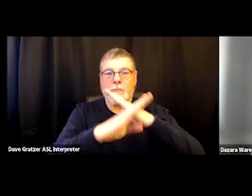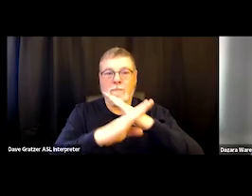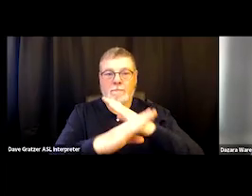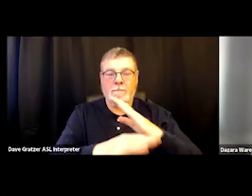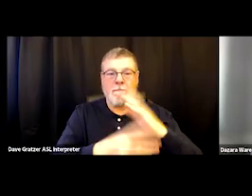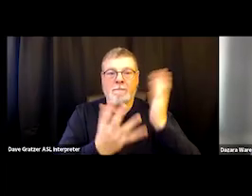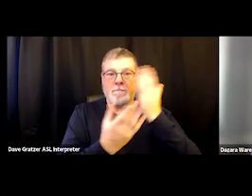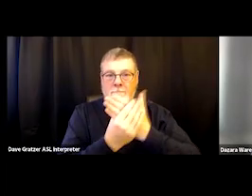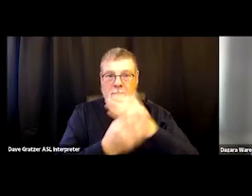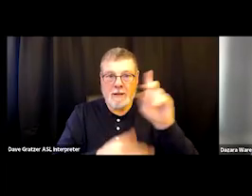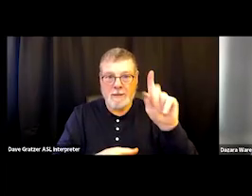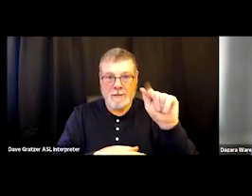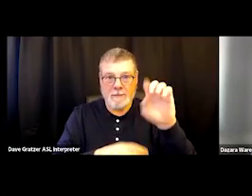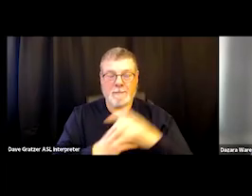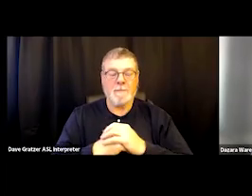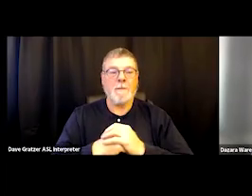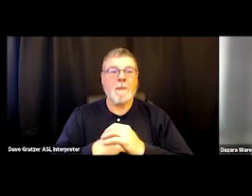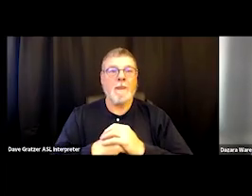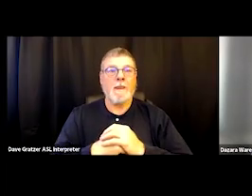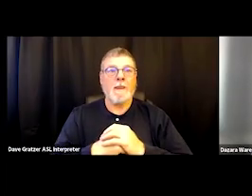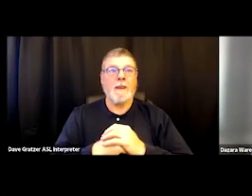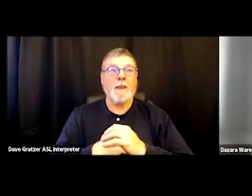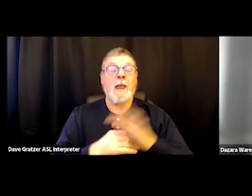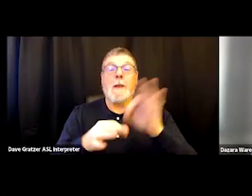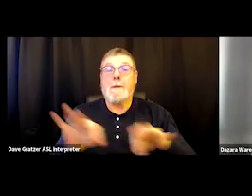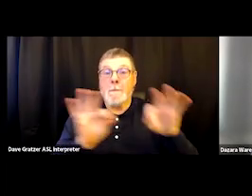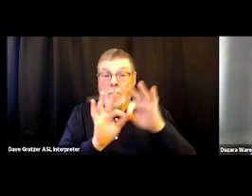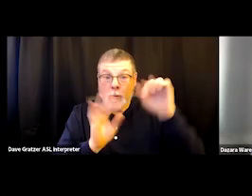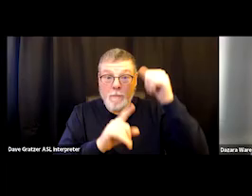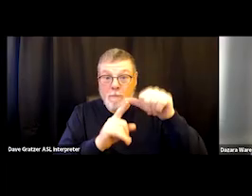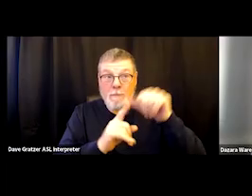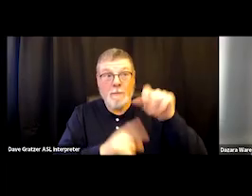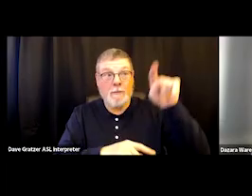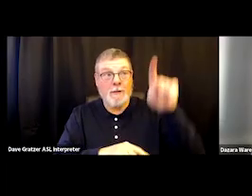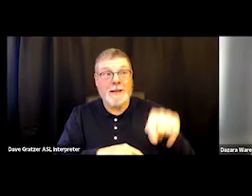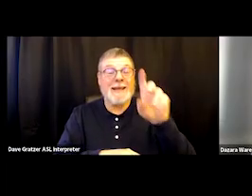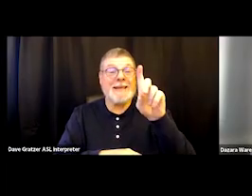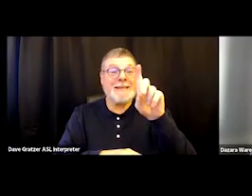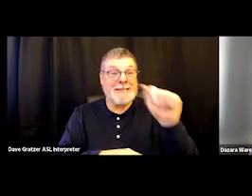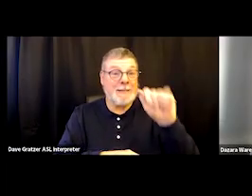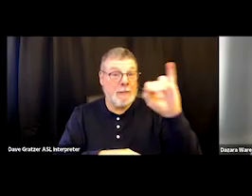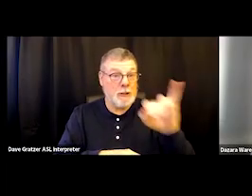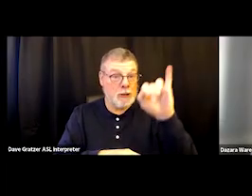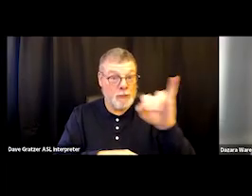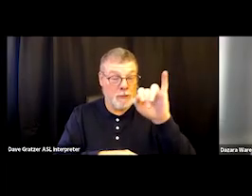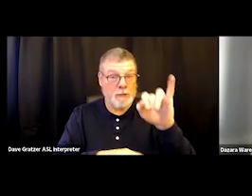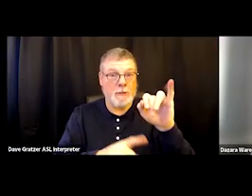So the key points to remember for this slide is that both disability insurances come...